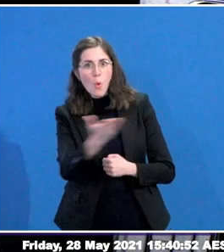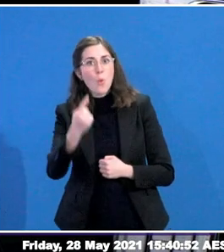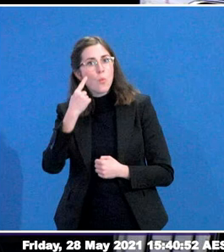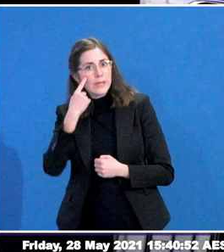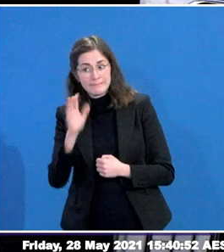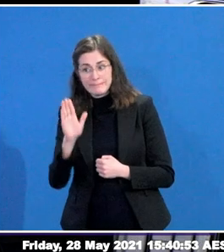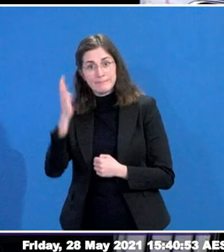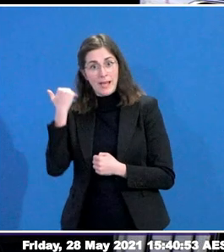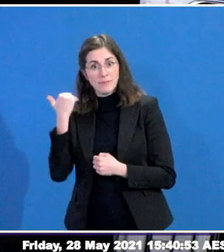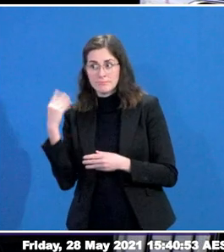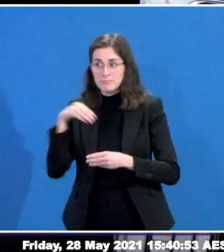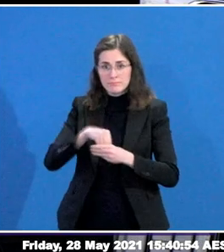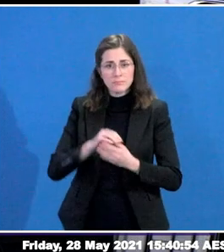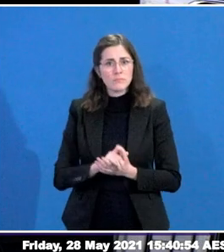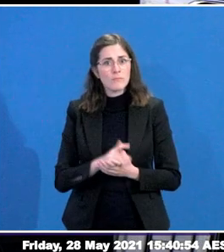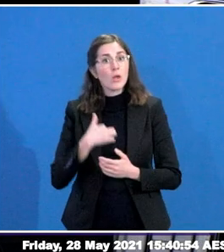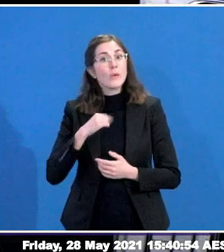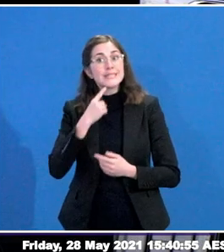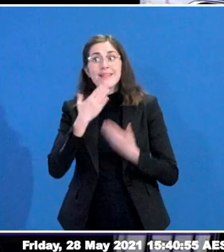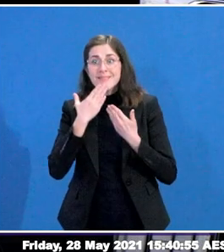involved in preparing this hearing.